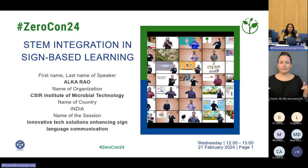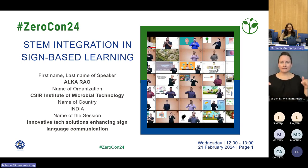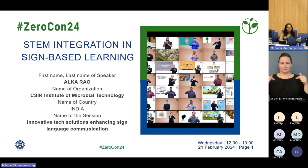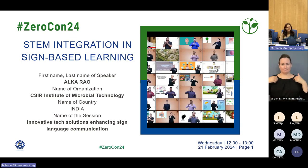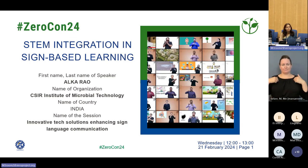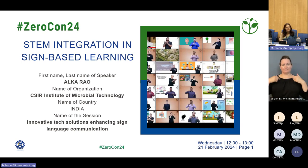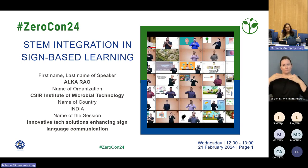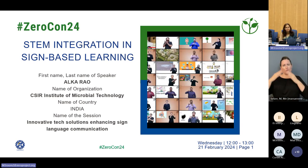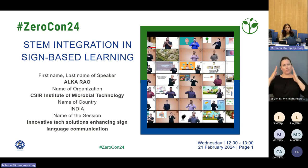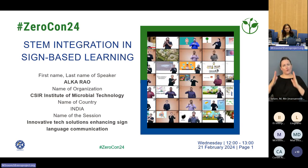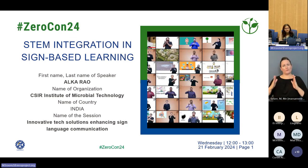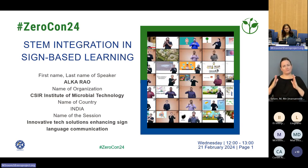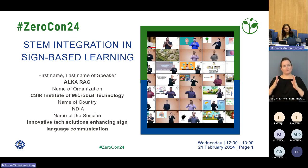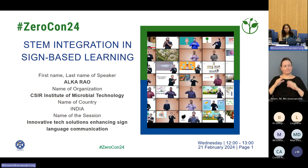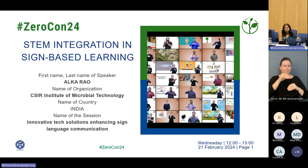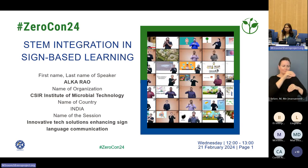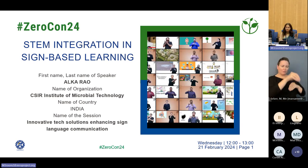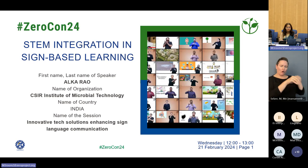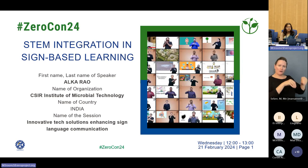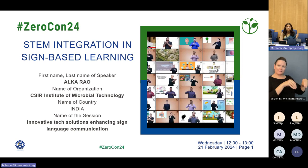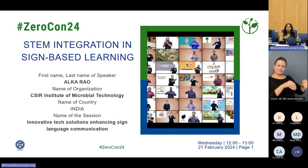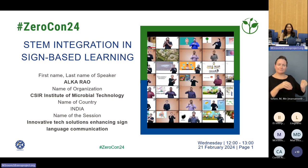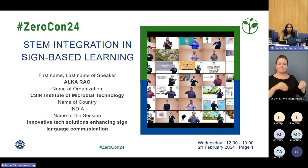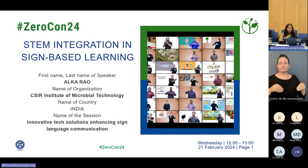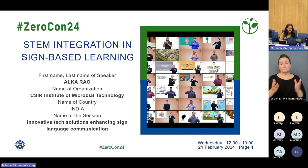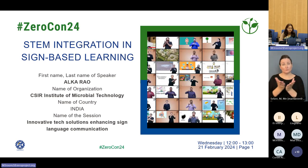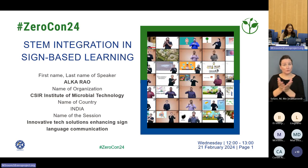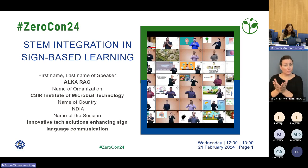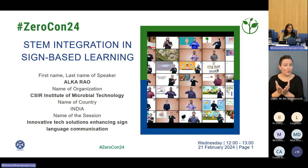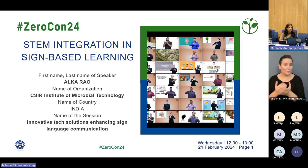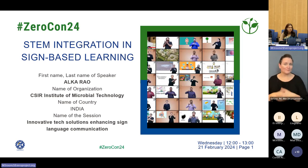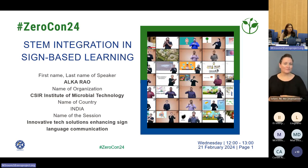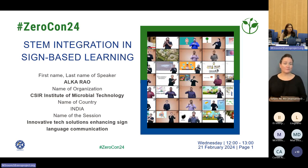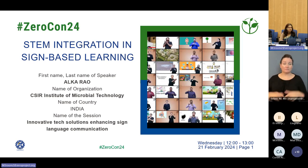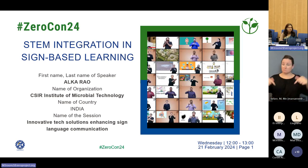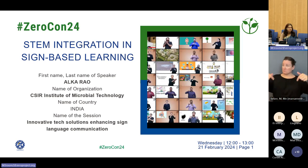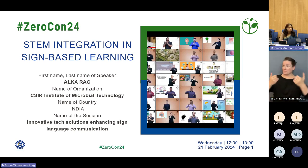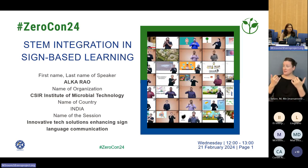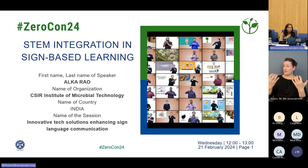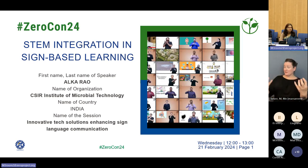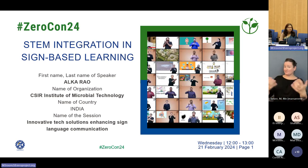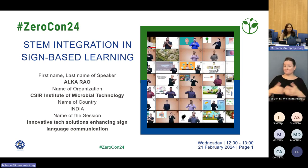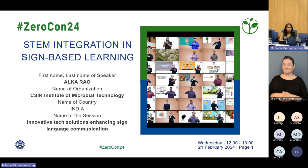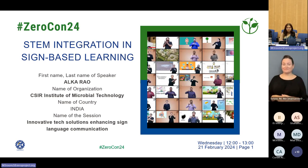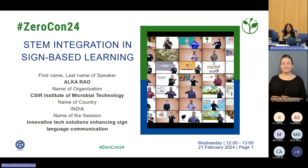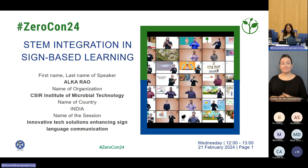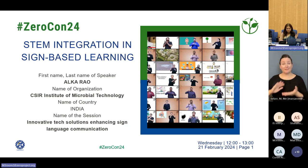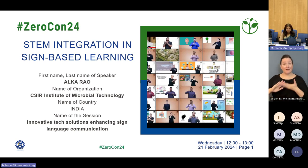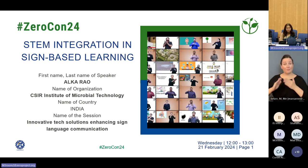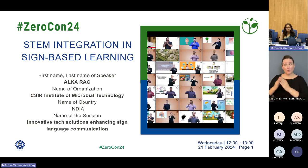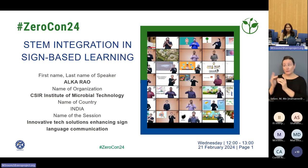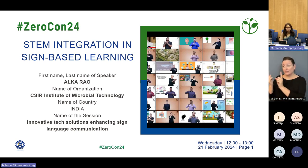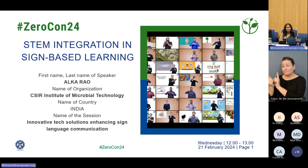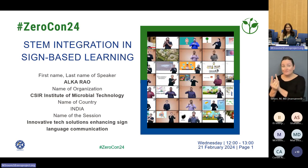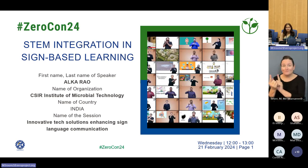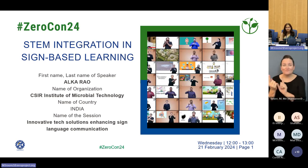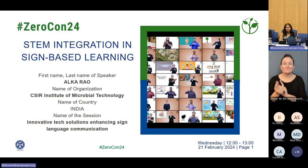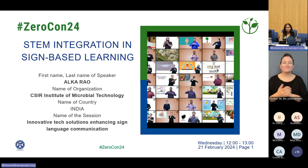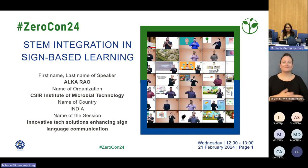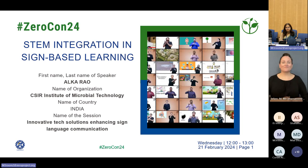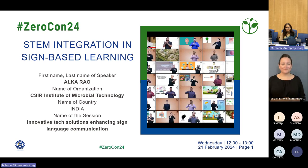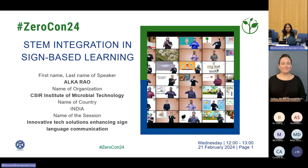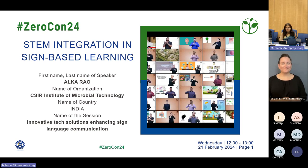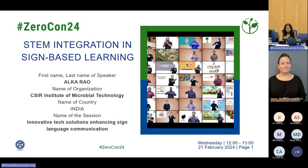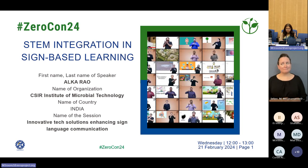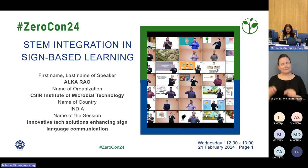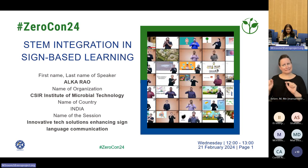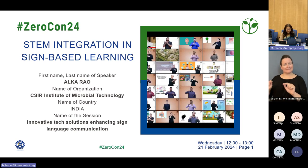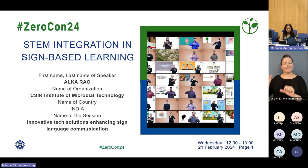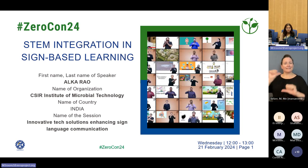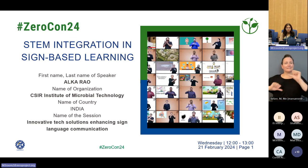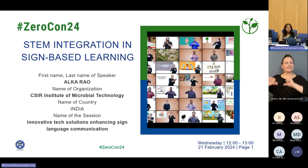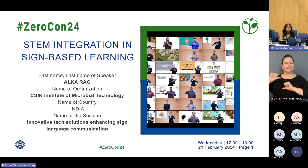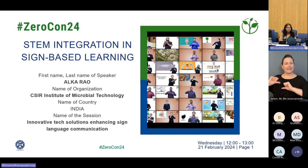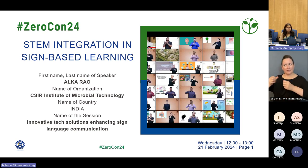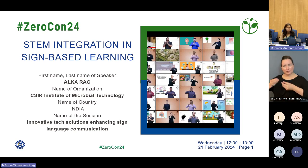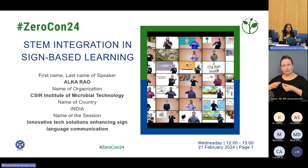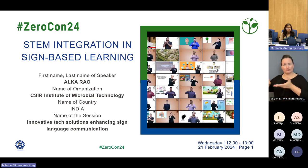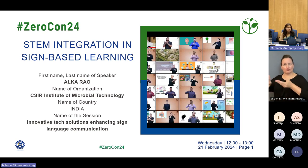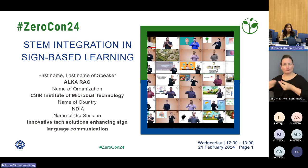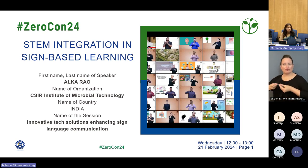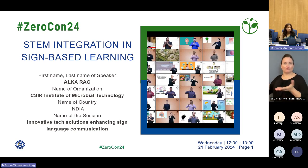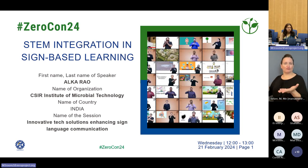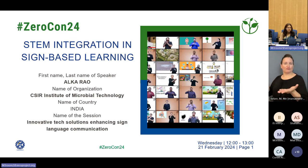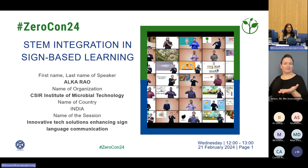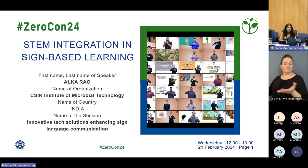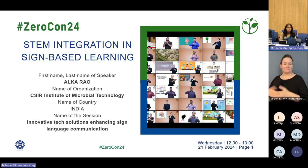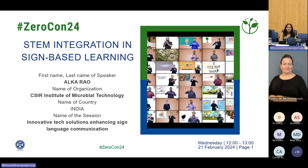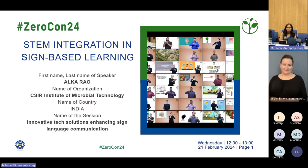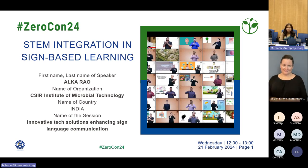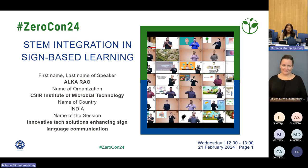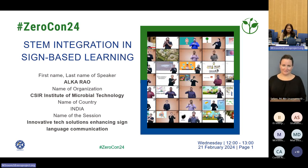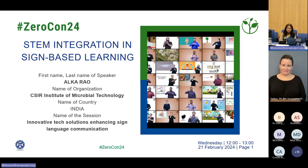classrooms, communities, in this lecture hall. It is unfortunate, but it is reality. The countless